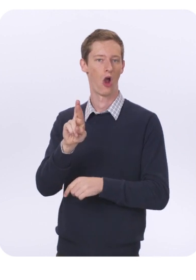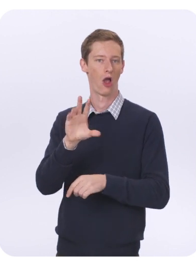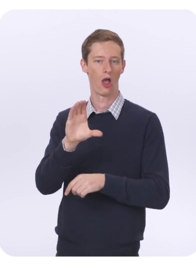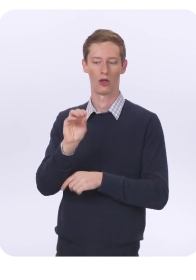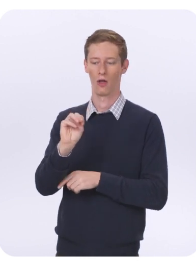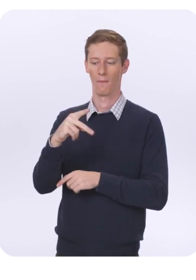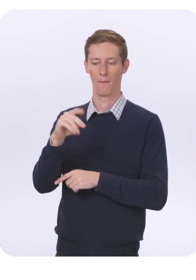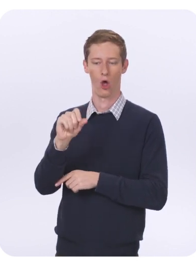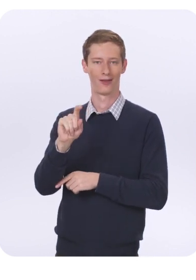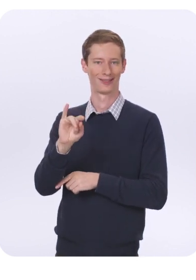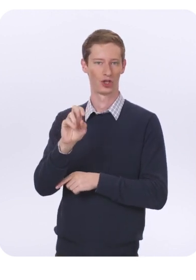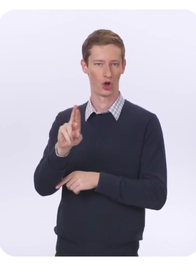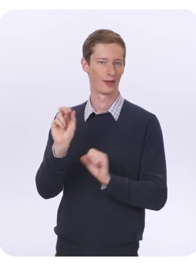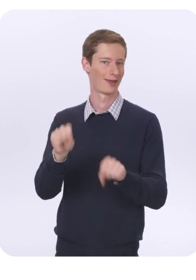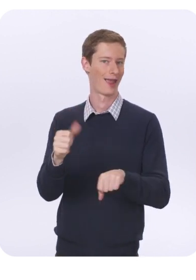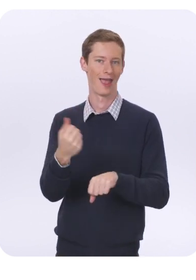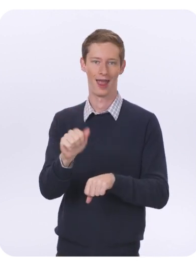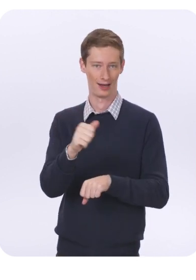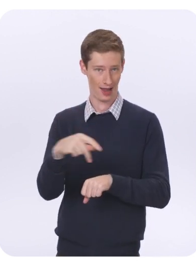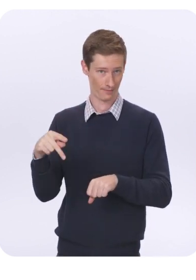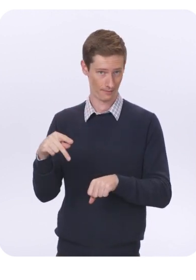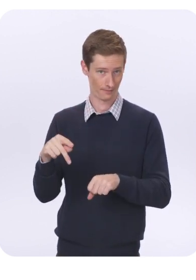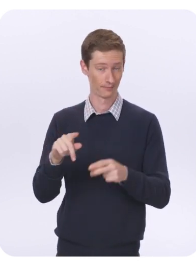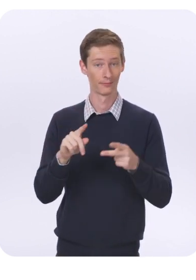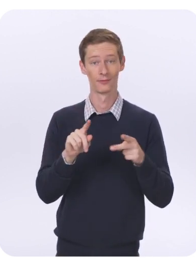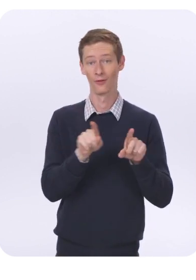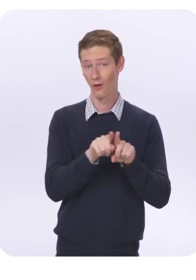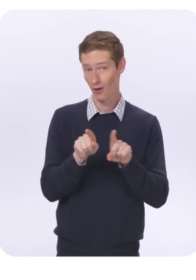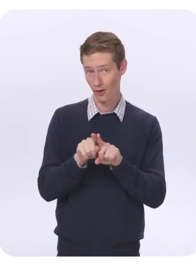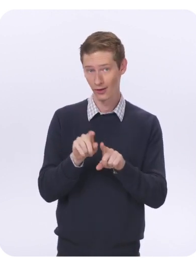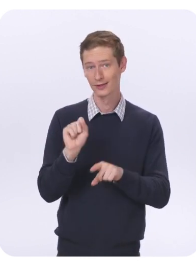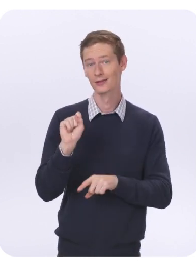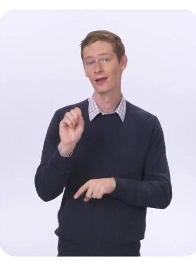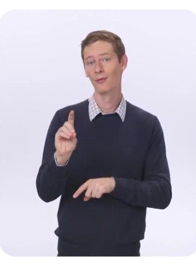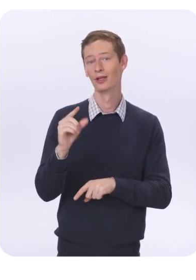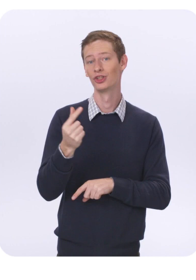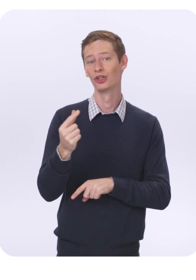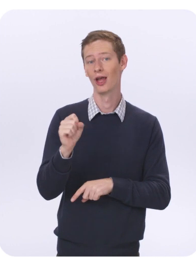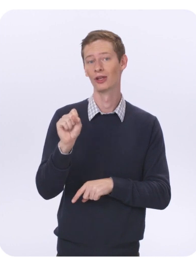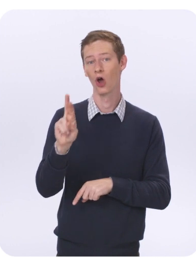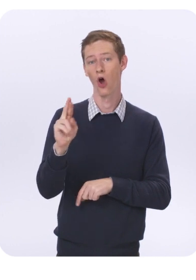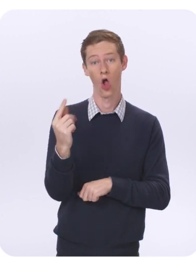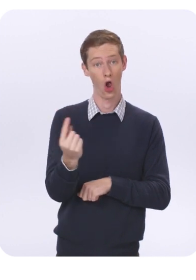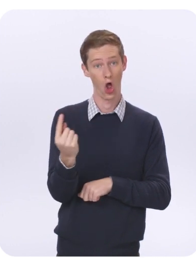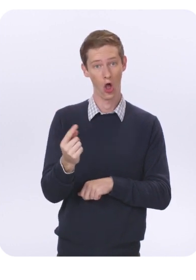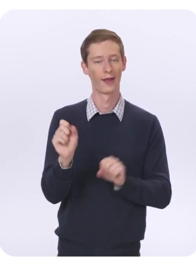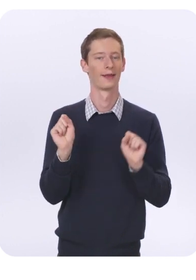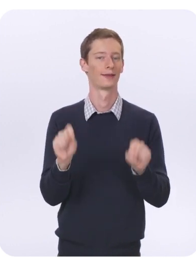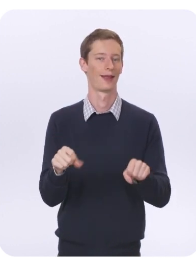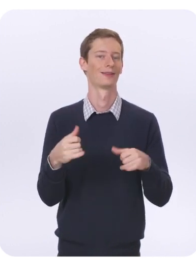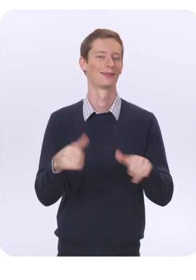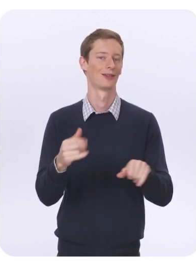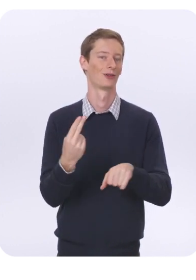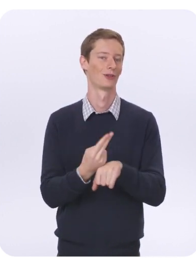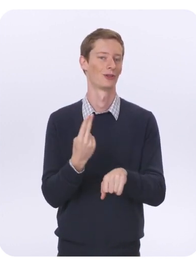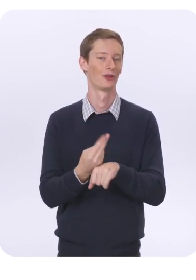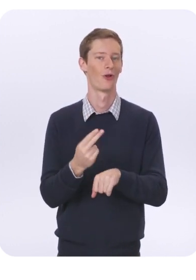Additionally, the Snapdragon GSR Standalone version can still be used for all other surfaces that may need upscaling.